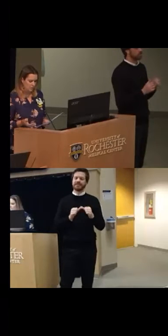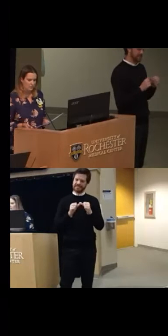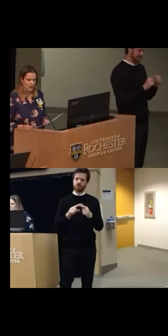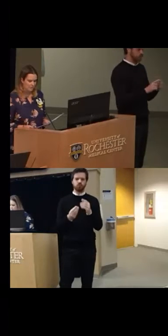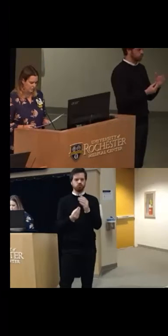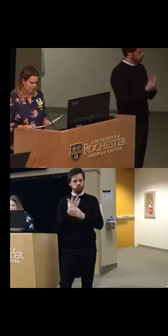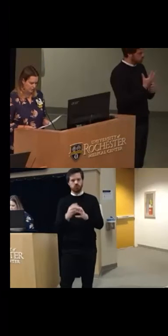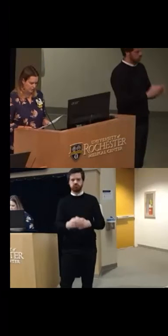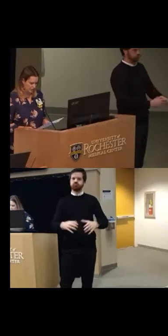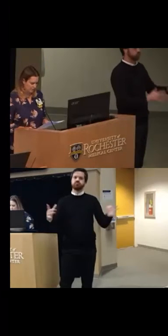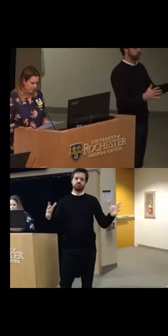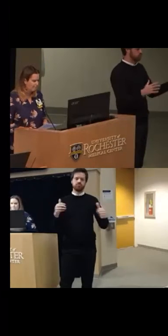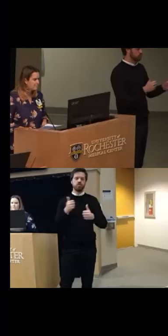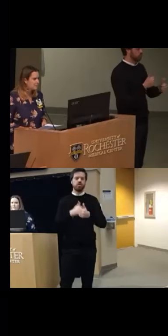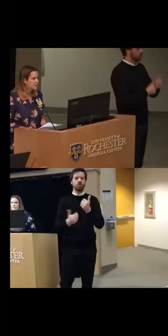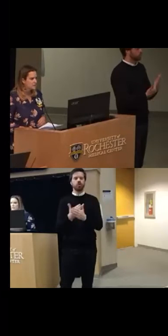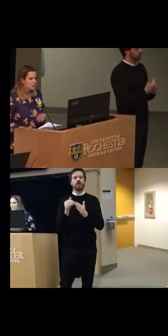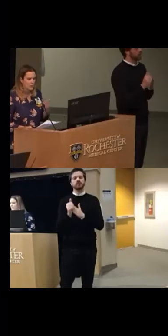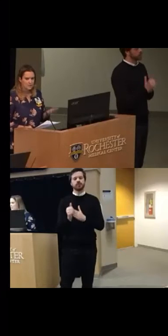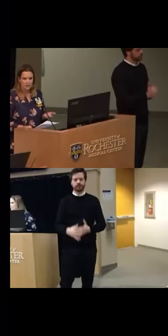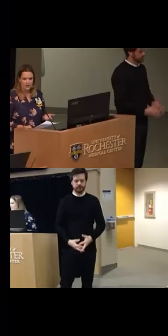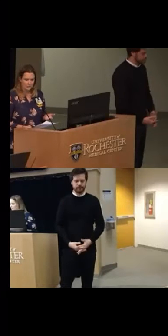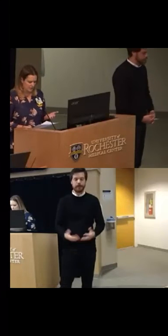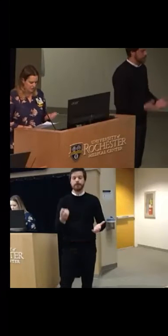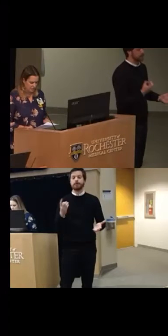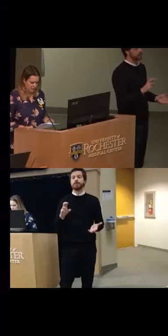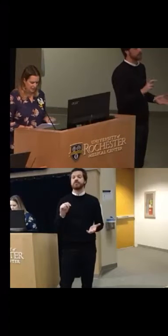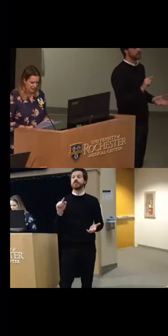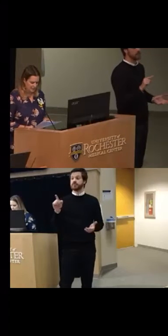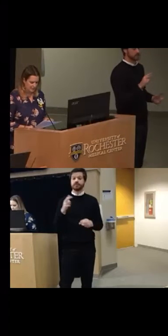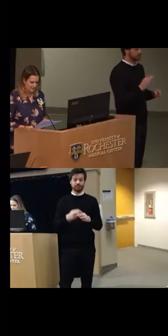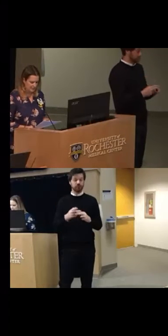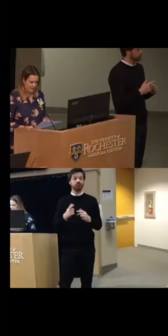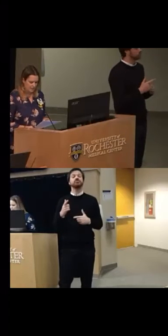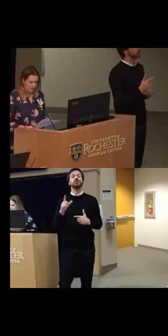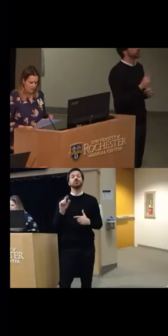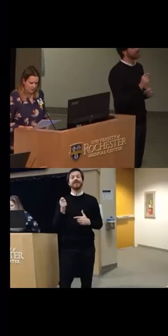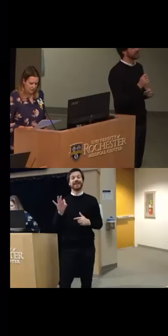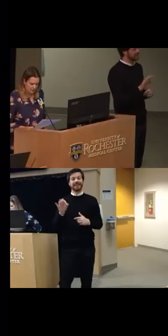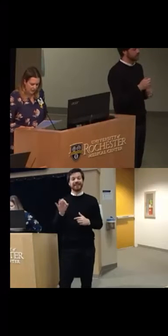and Thrive under her leadership so as Dr nazra mentioned in 2019 um under his leadership and